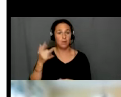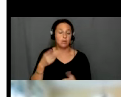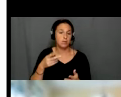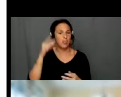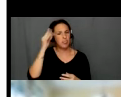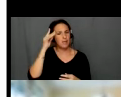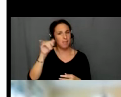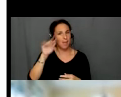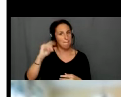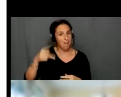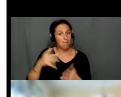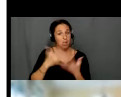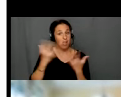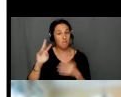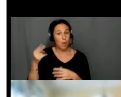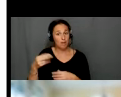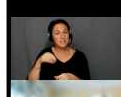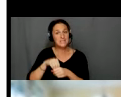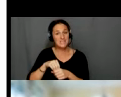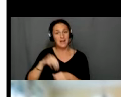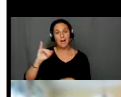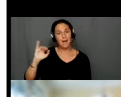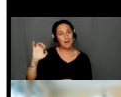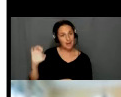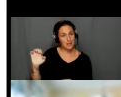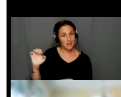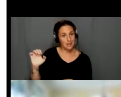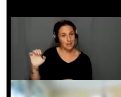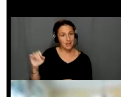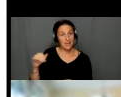A lot of these warehouses are in an area where, if you've been there,